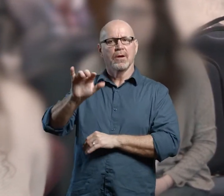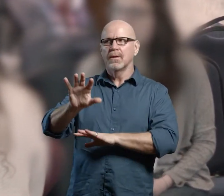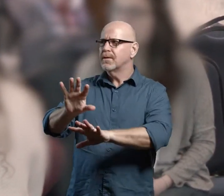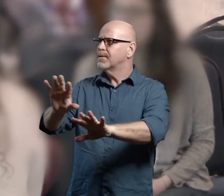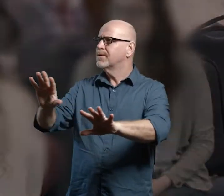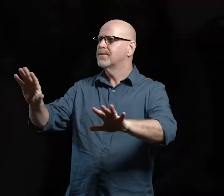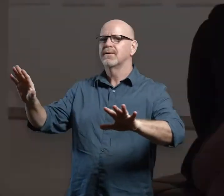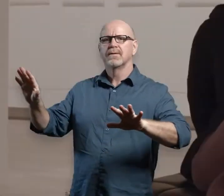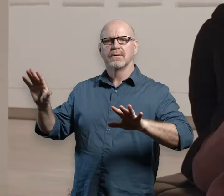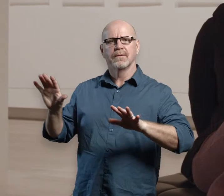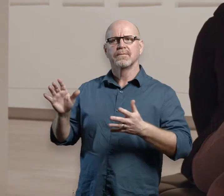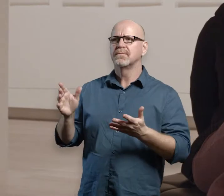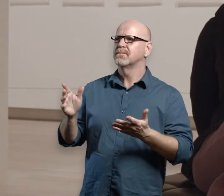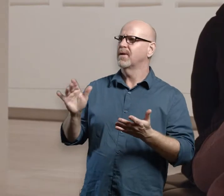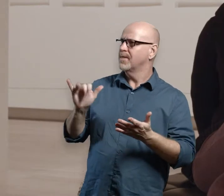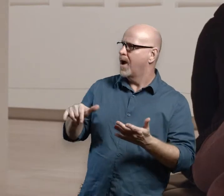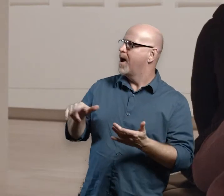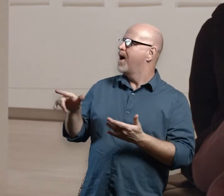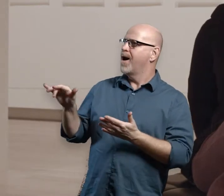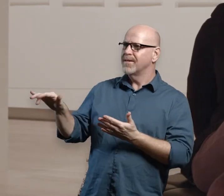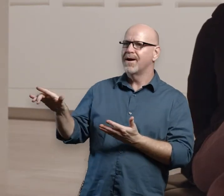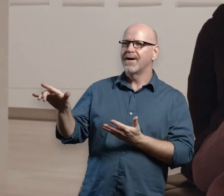To feel like their presence was anticipated.